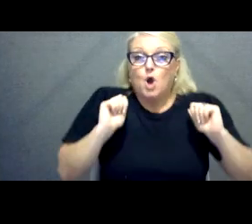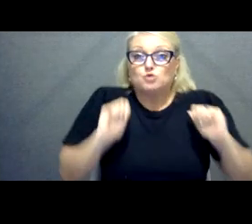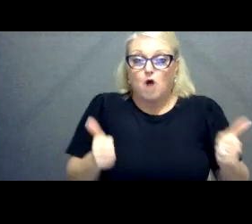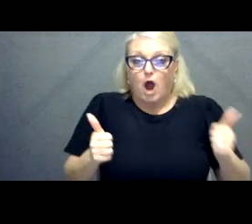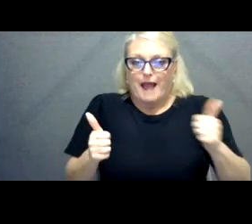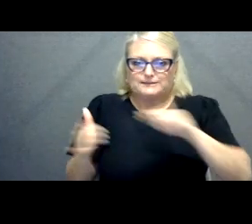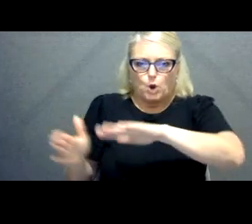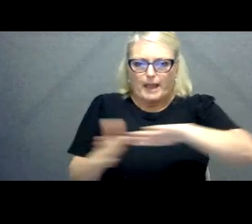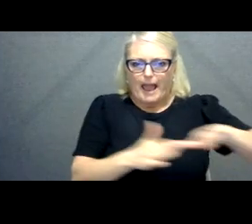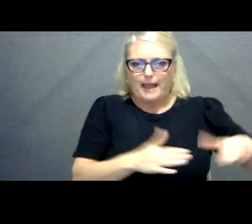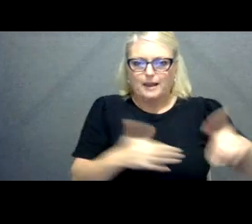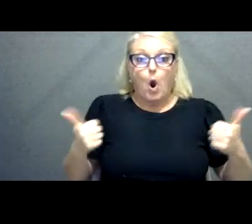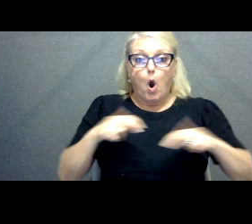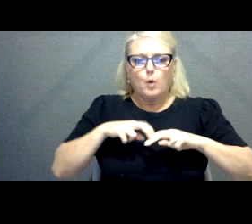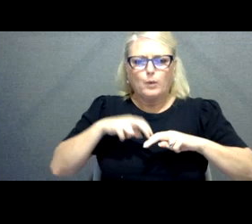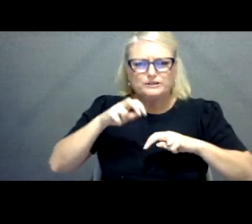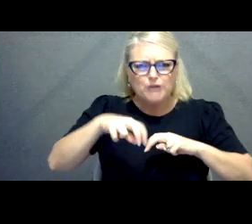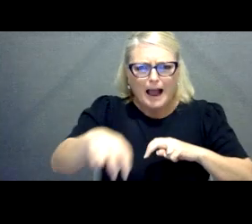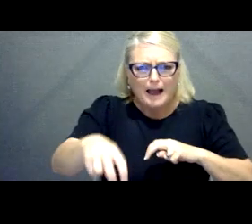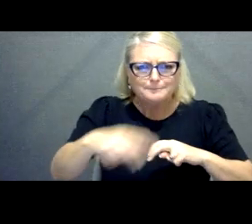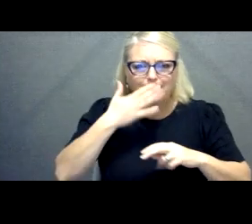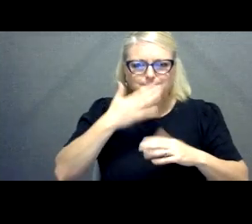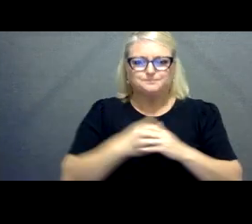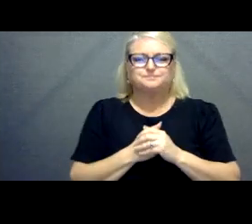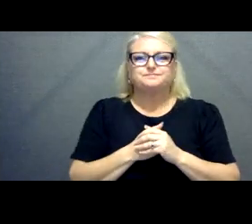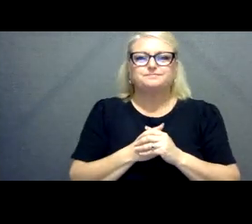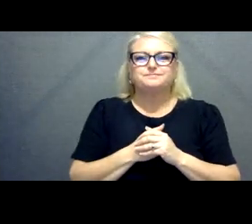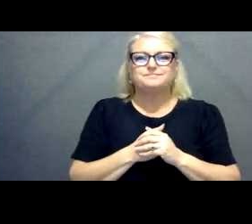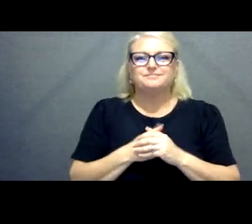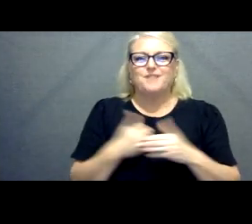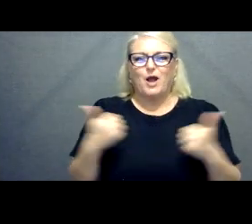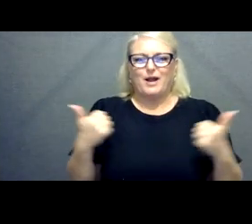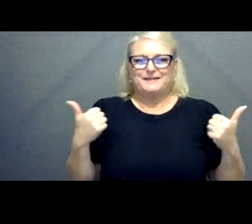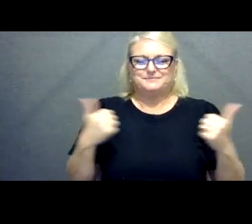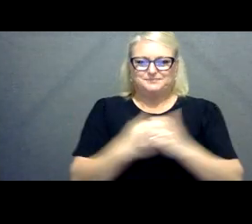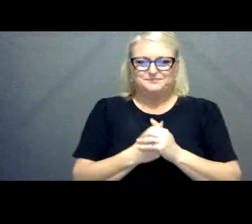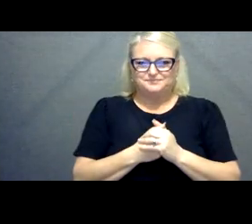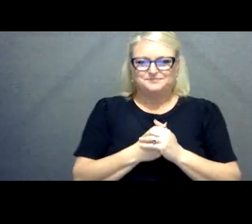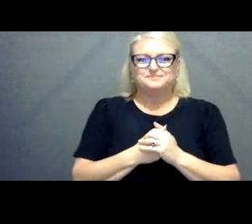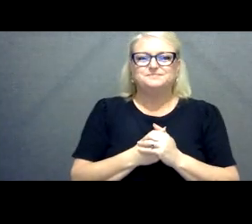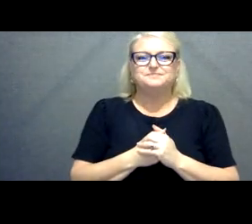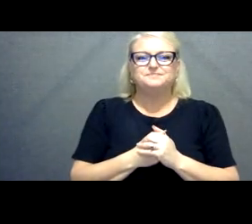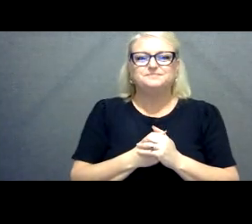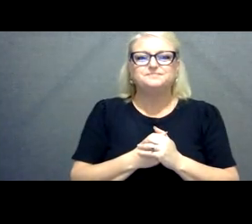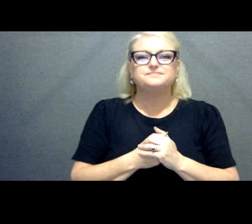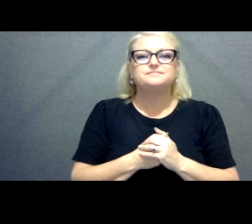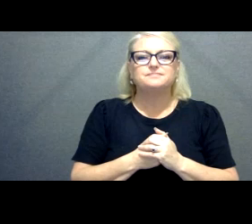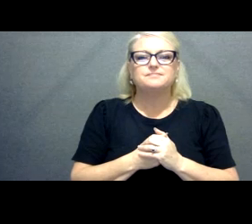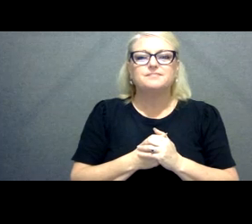we skipped ahead okay so that's what happens got the grant of aid and the important thing is that